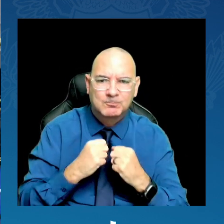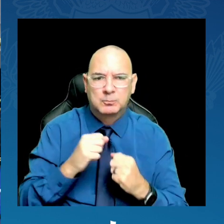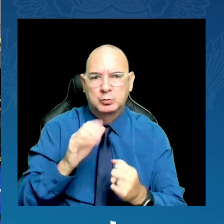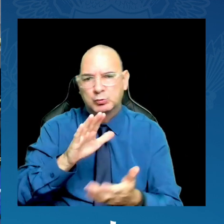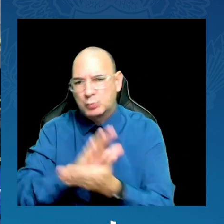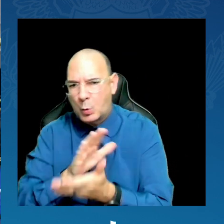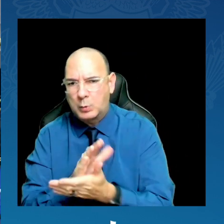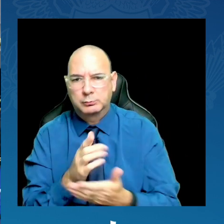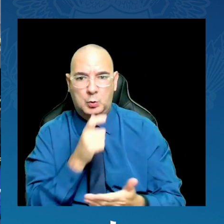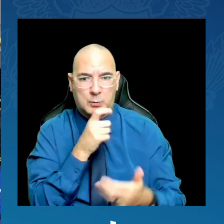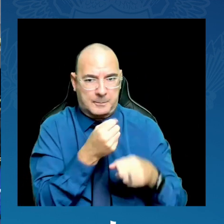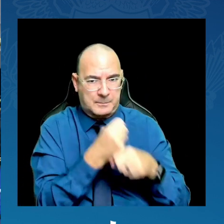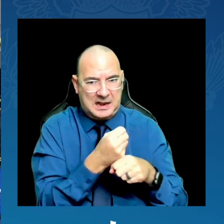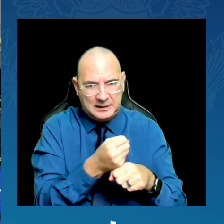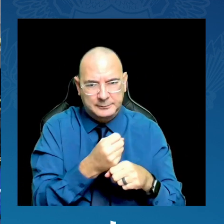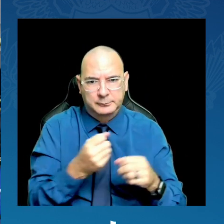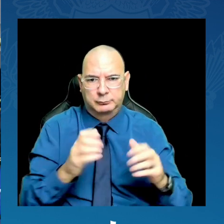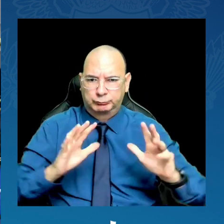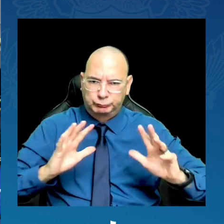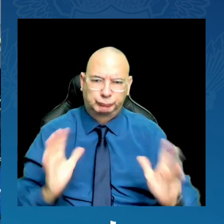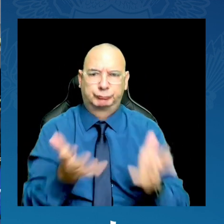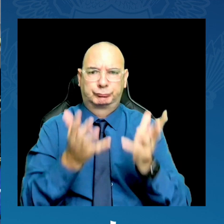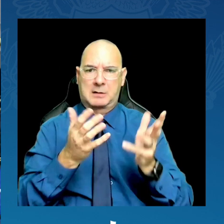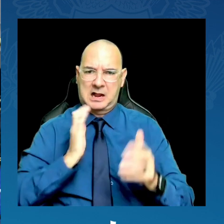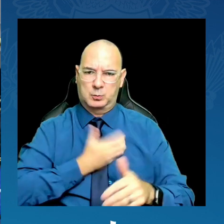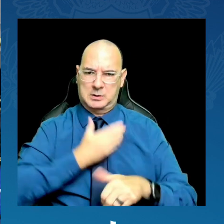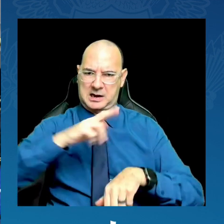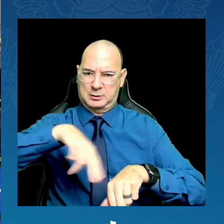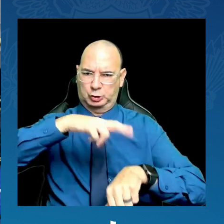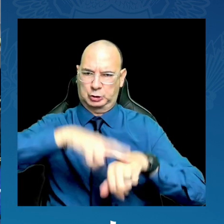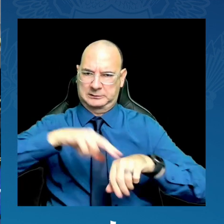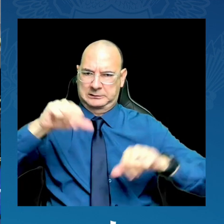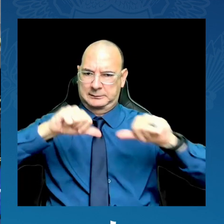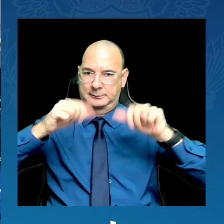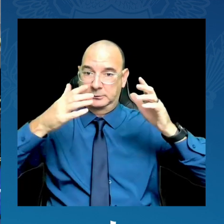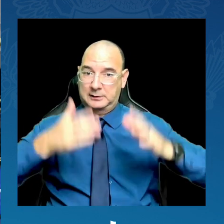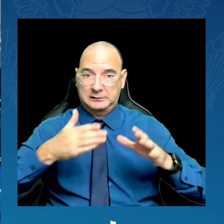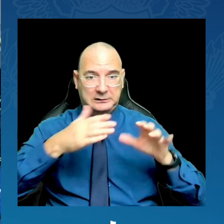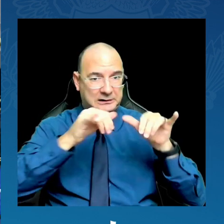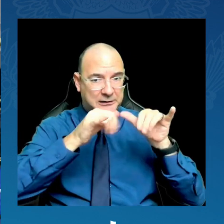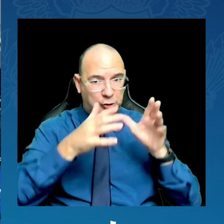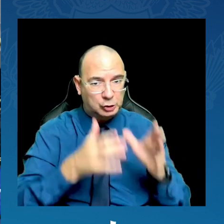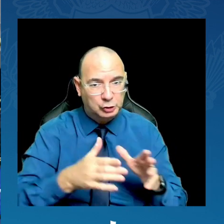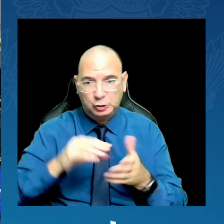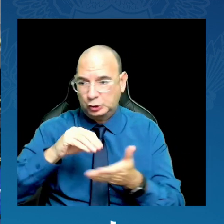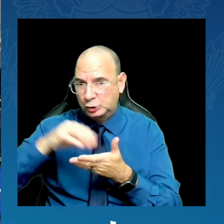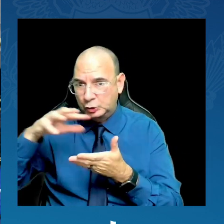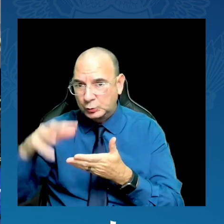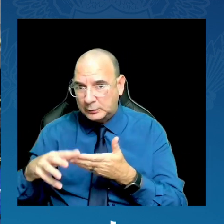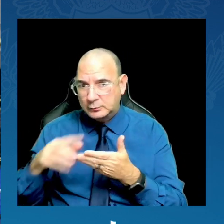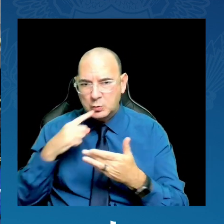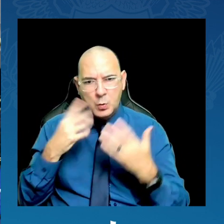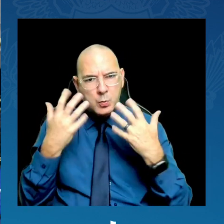our nation scientists, engineers and mathematicians. And I want to recognize also Deputy Secretary